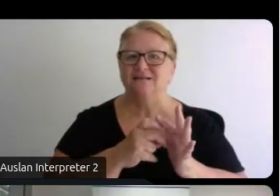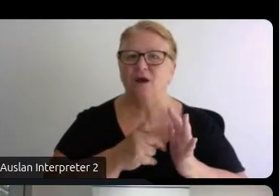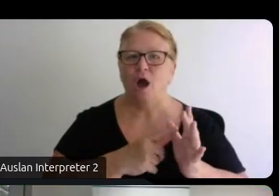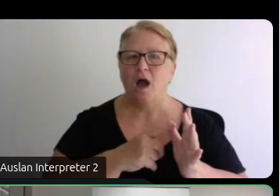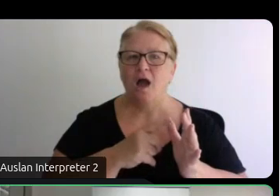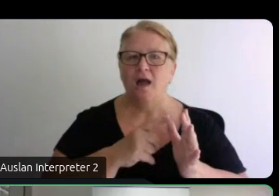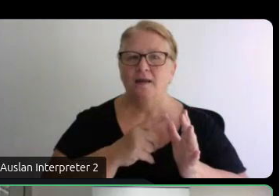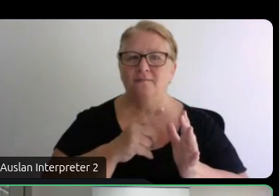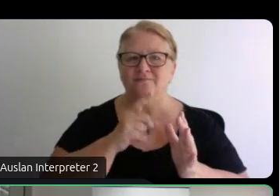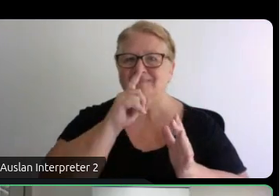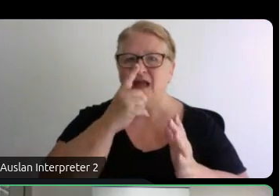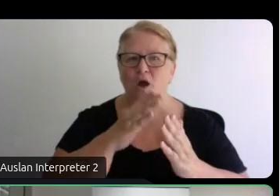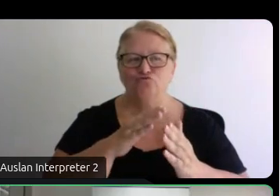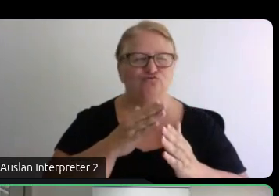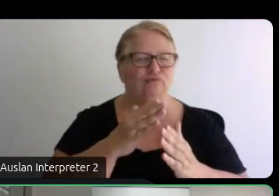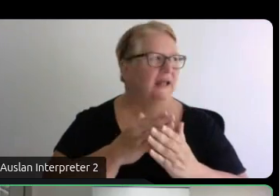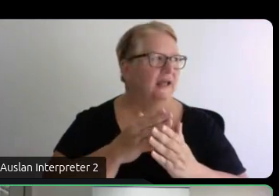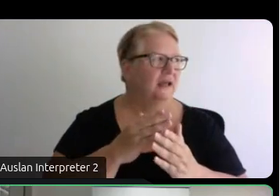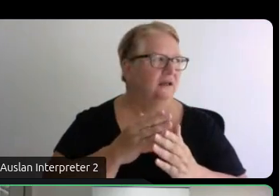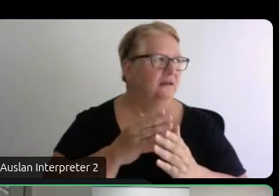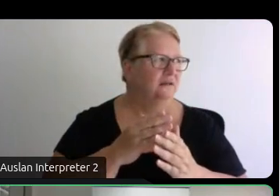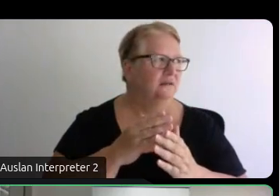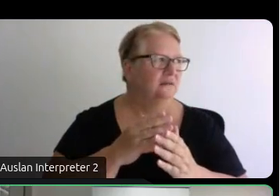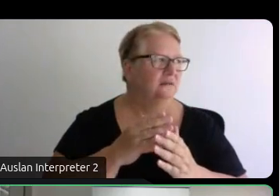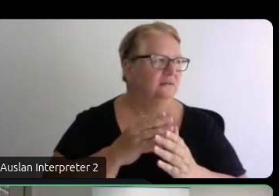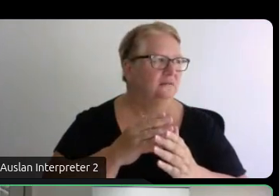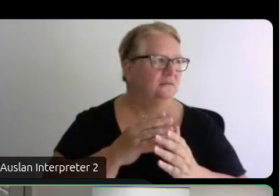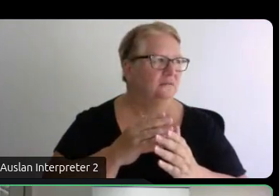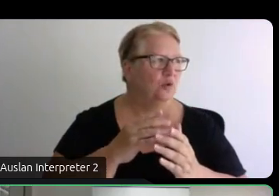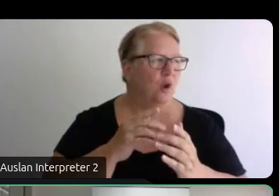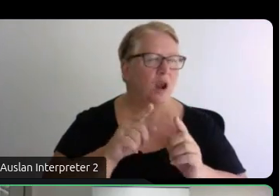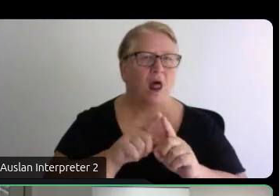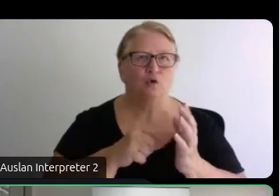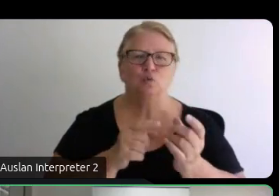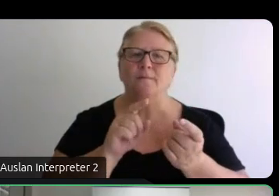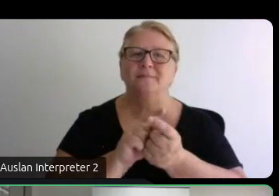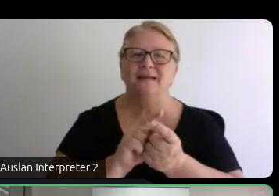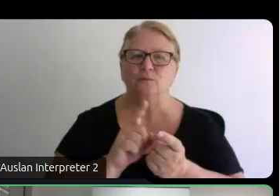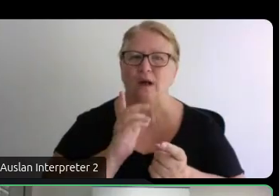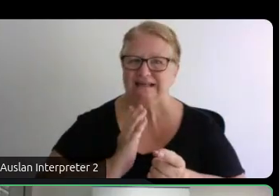reasonable necessary funding criteria, right? So ultimately they would also kind of consider well